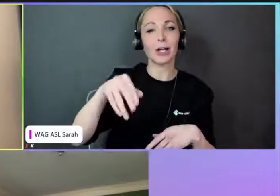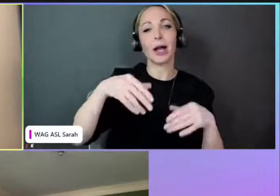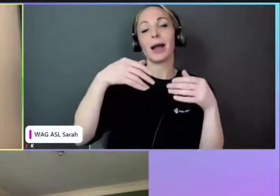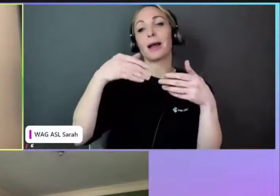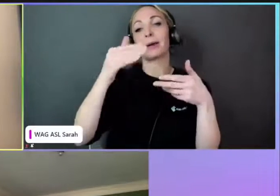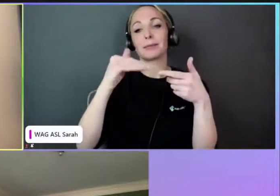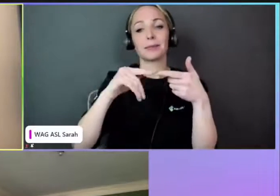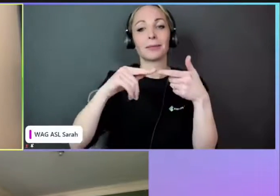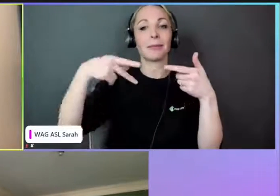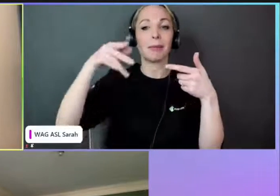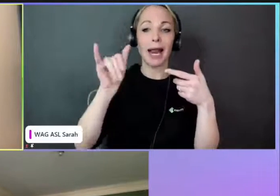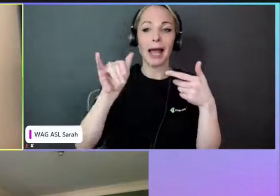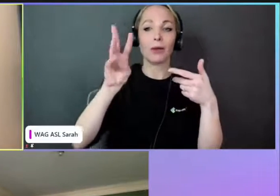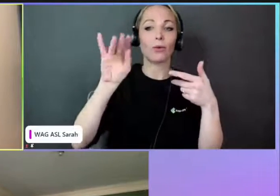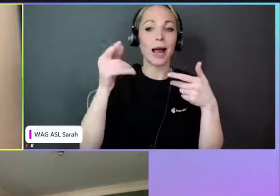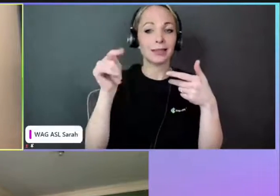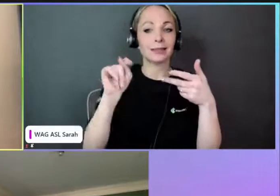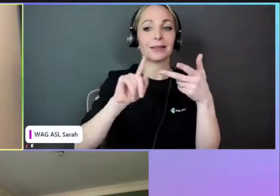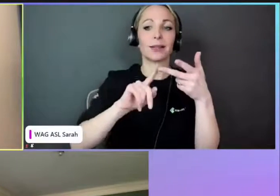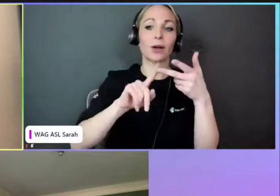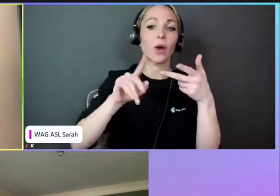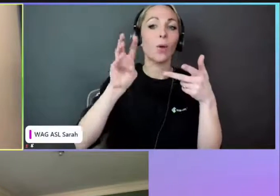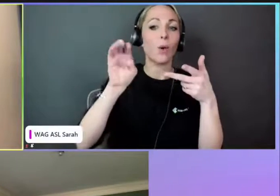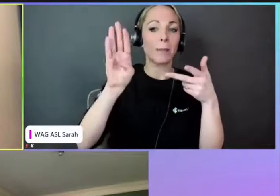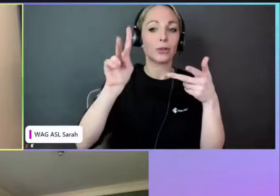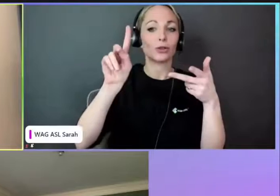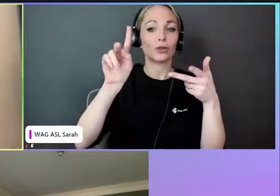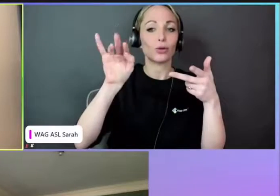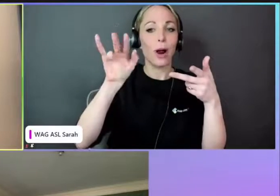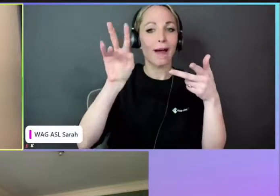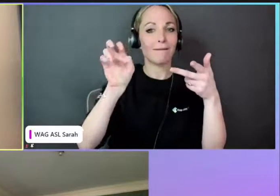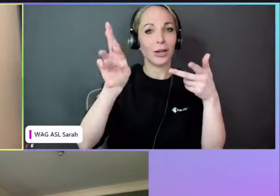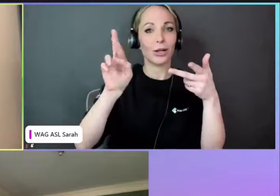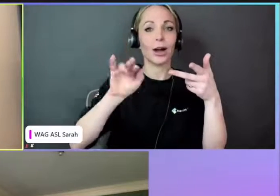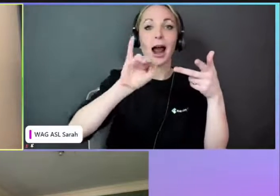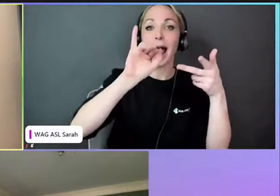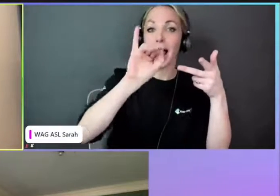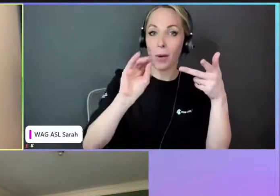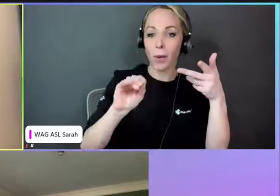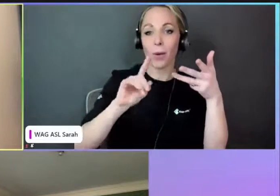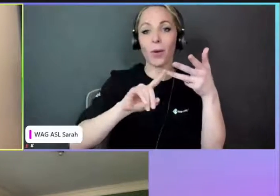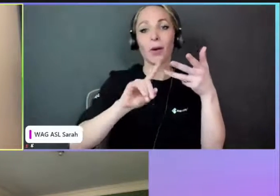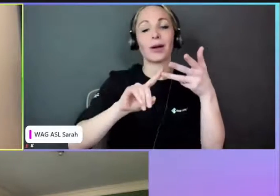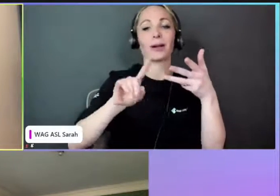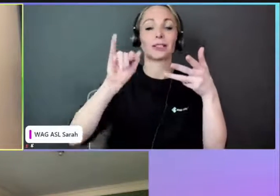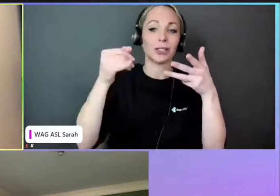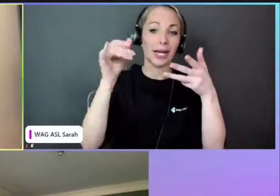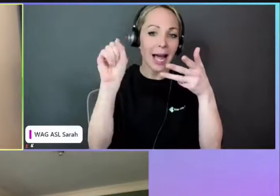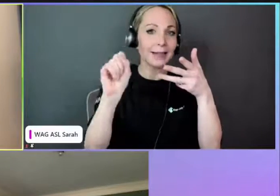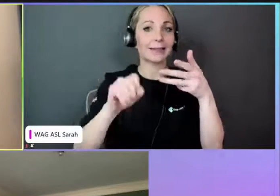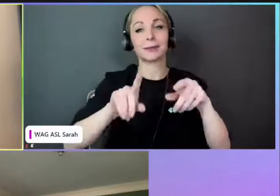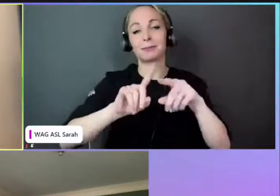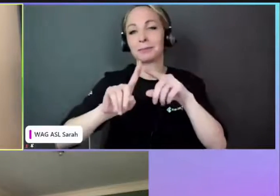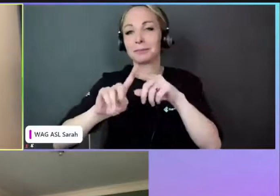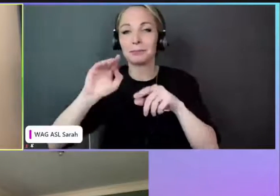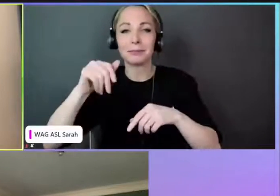those are all things on our relatively short-term roadmap. And then expansion beyond that is totally gonna be based on what the community